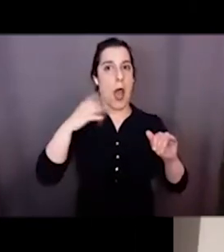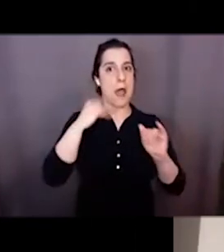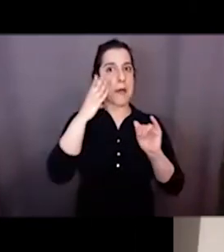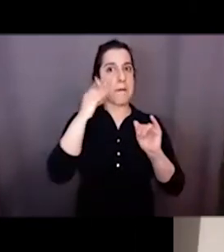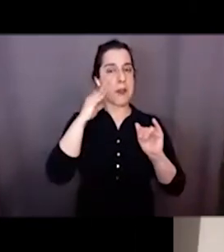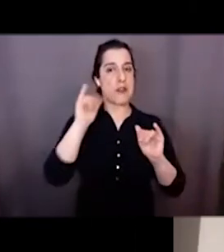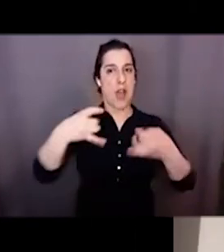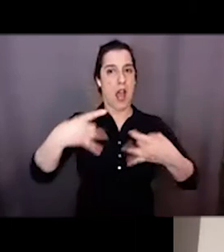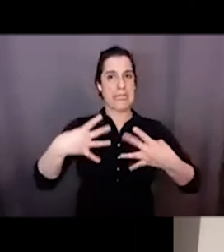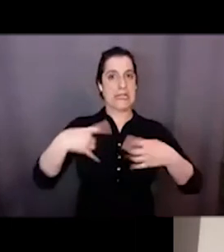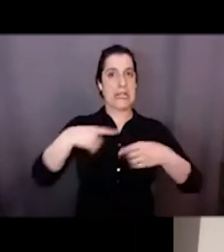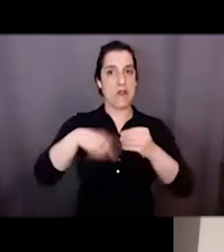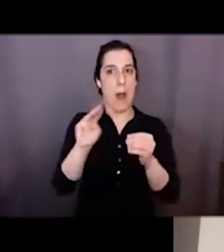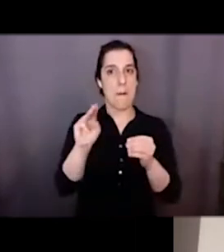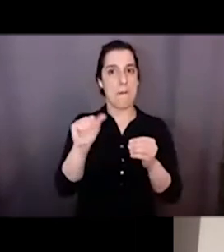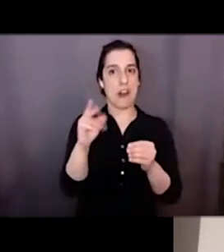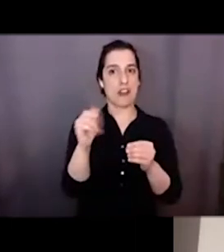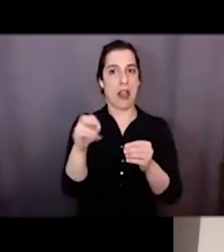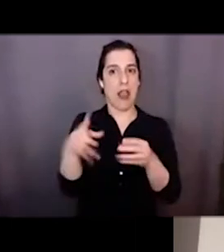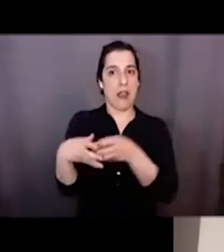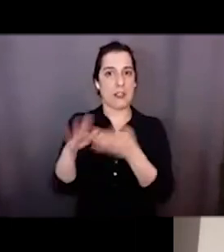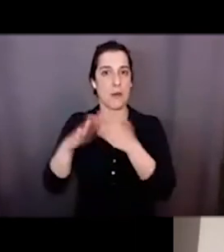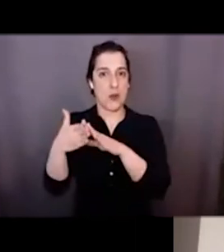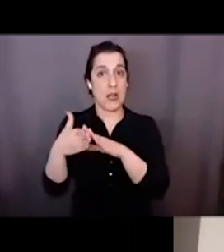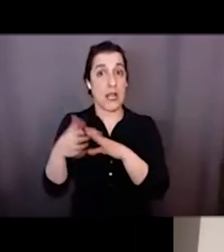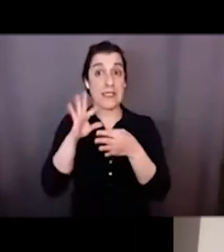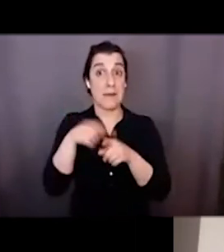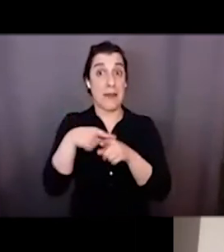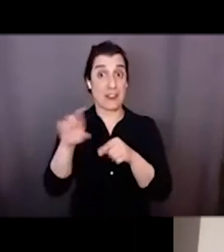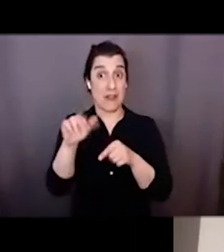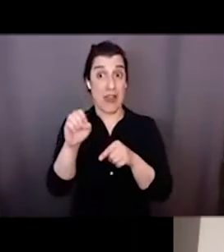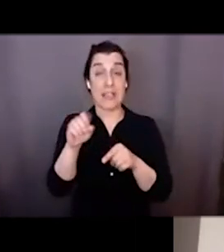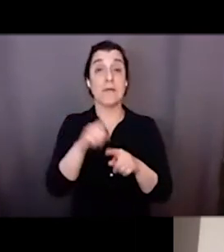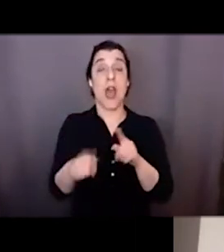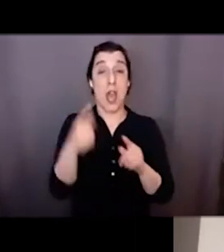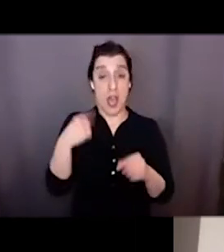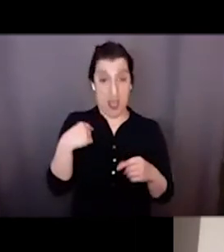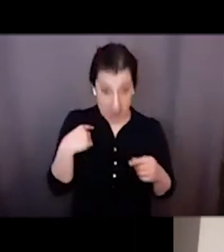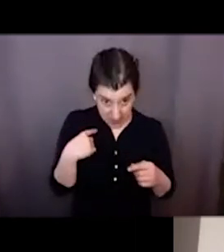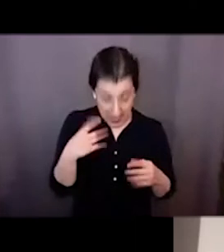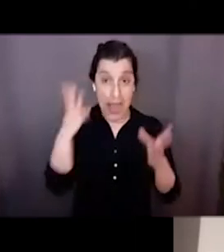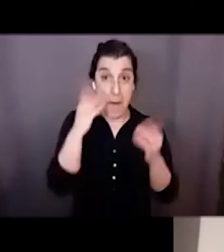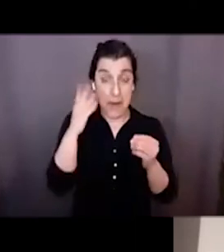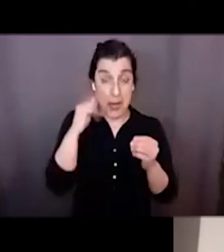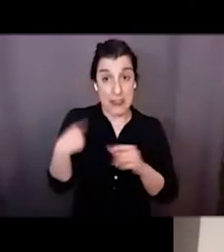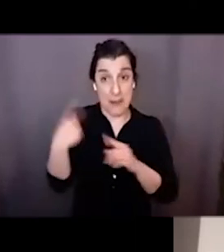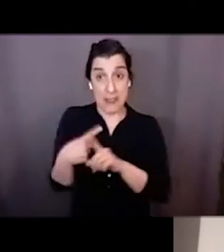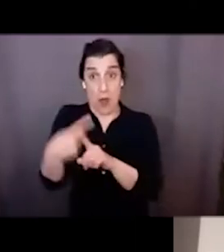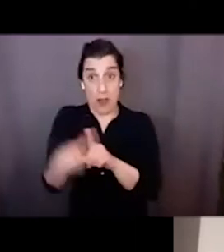communities, especially around race, but what we experienced in the last month. Wow. It's nothing like anything that I've experienced in my whole life.